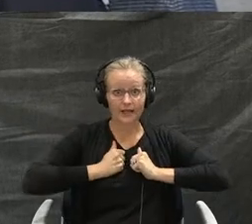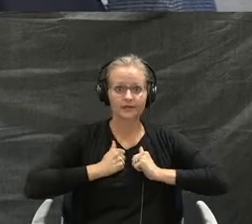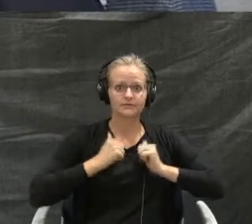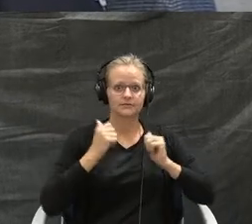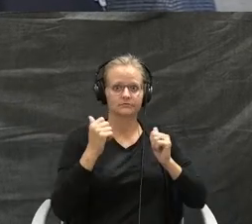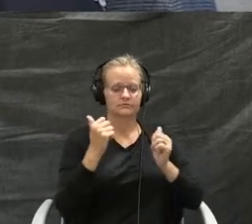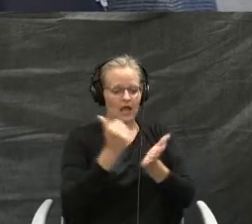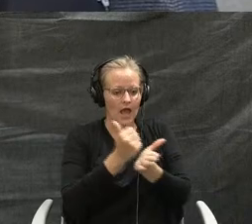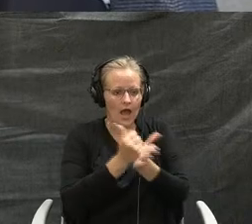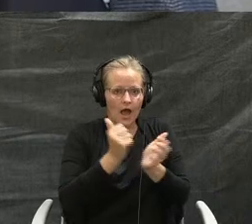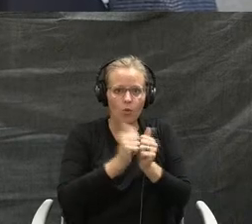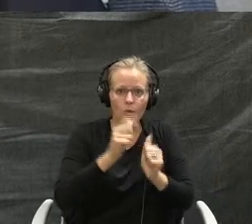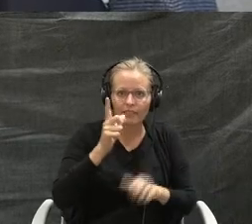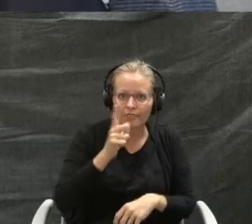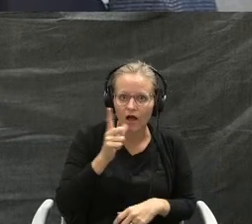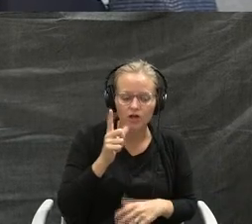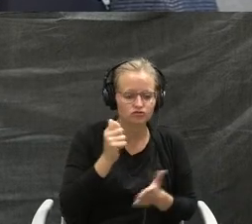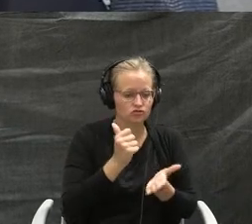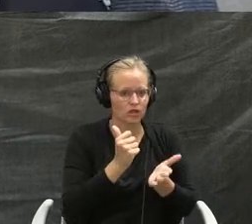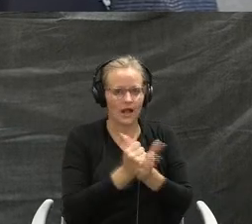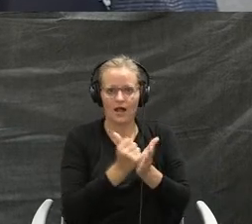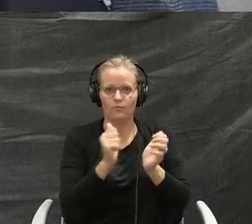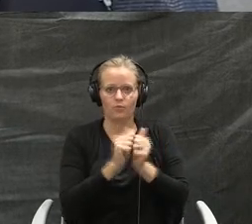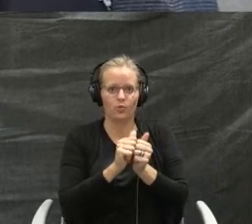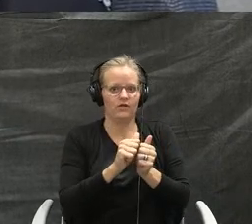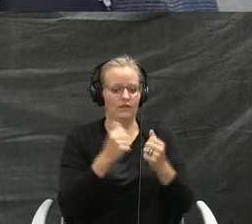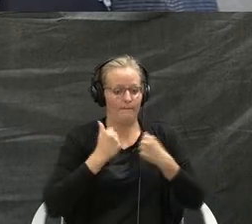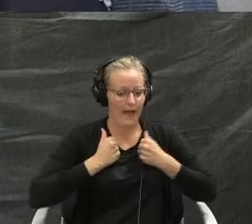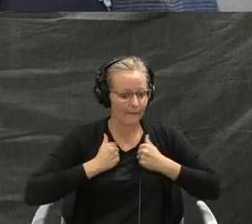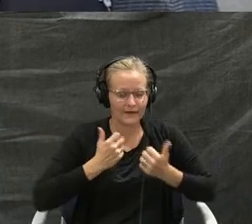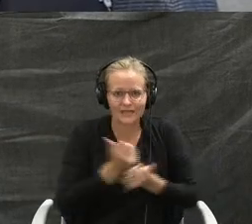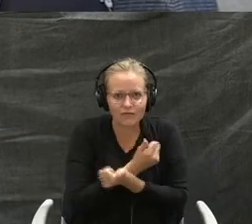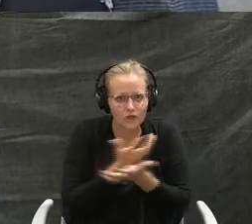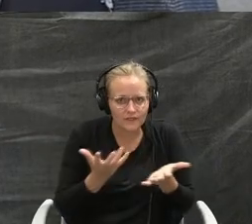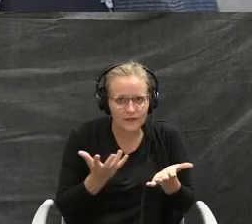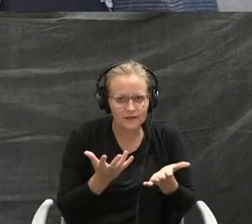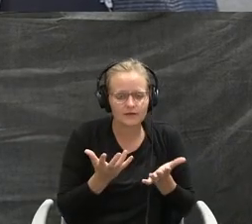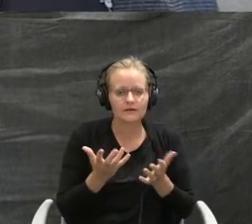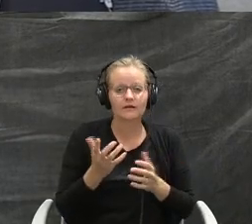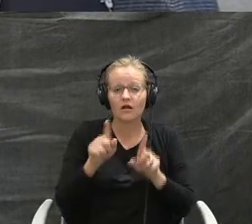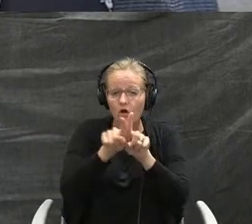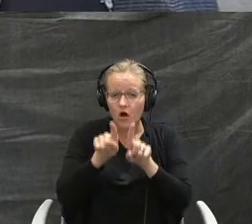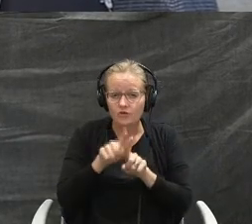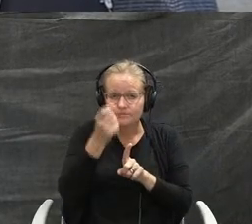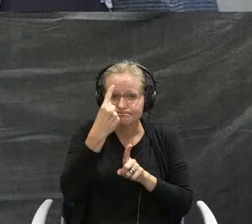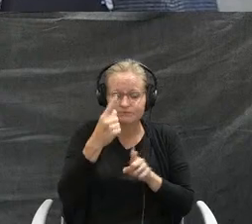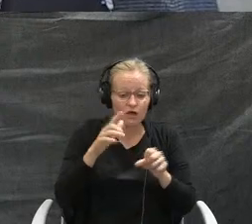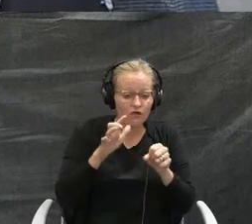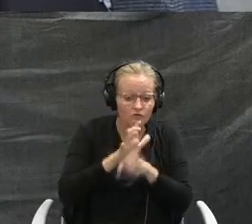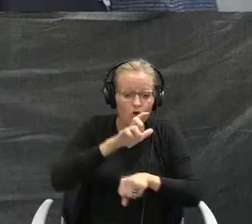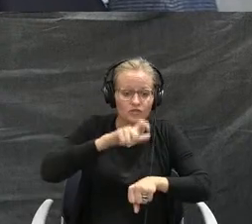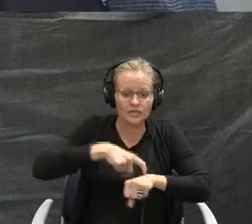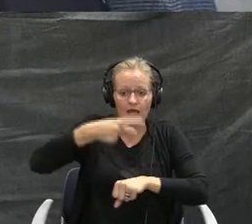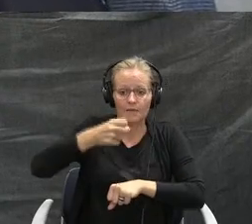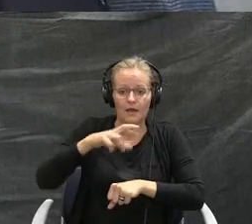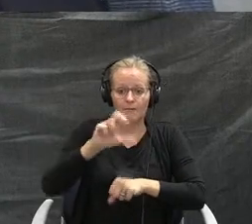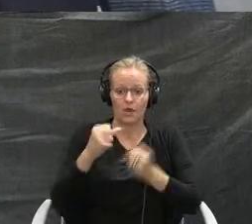#2 full-time pair of support will be more important than ever to keep students learning while social distancing they can sit